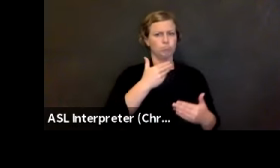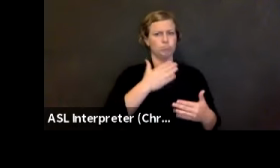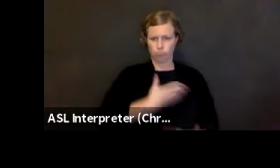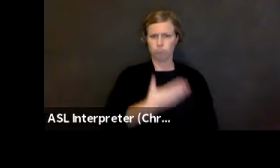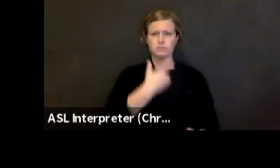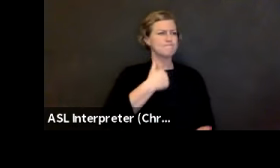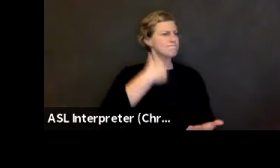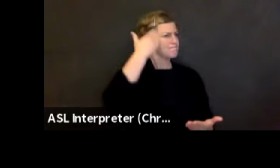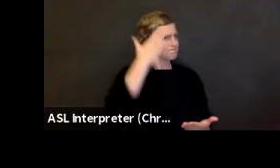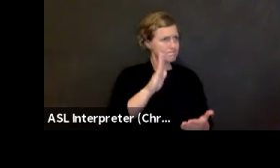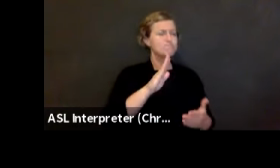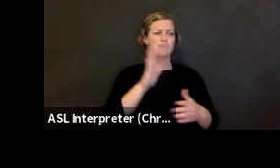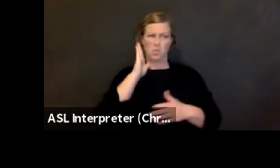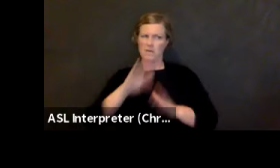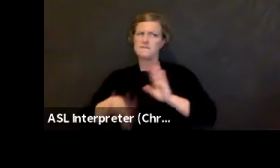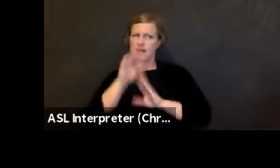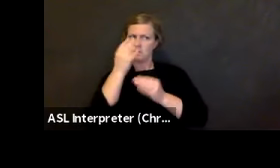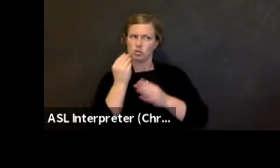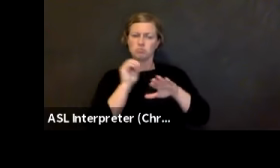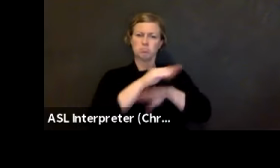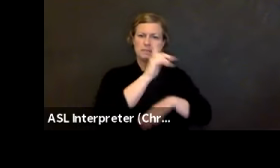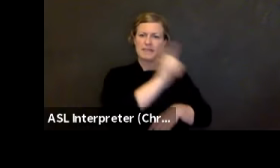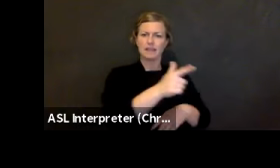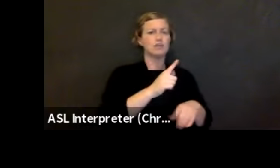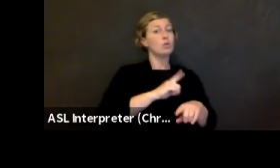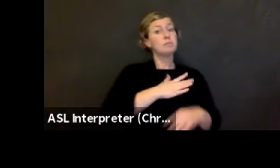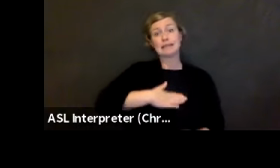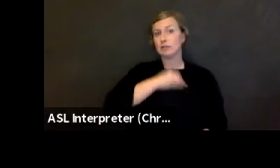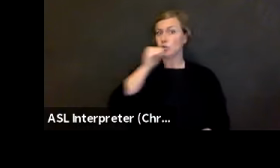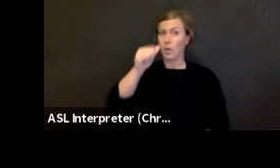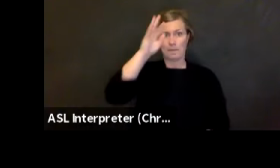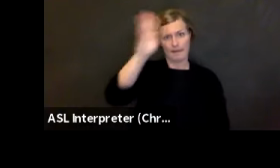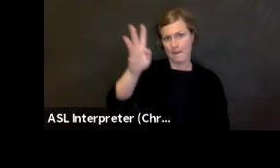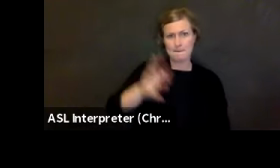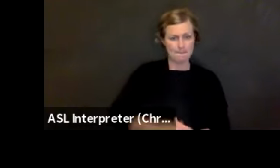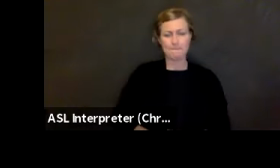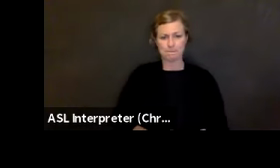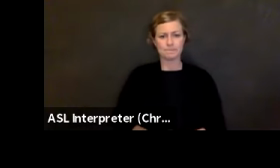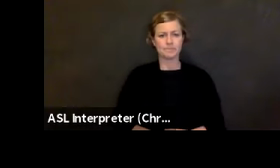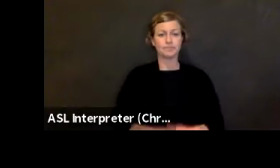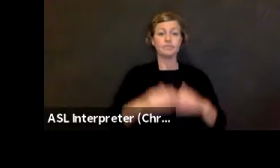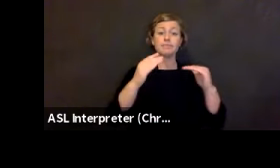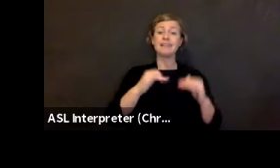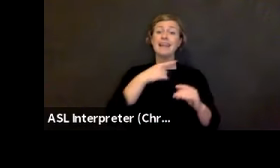make anything